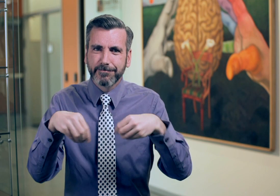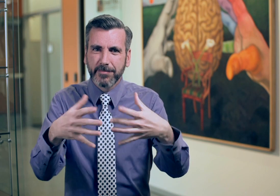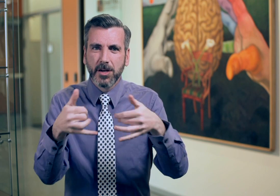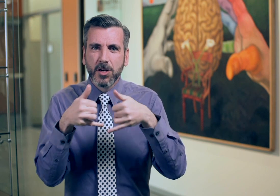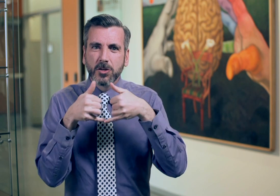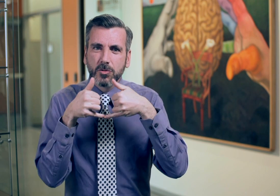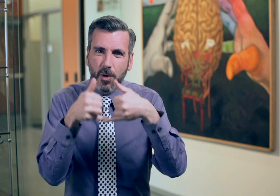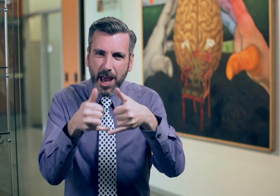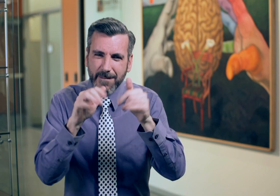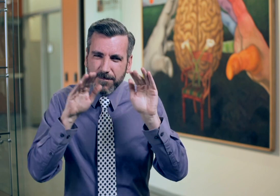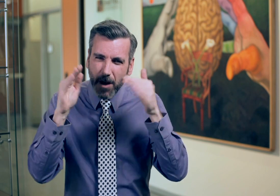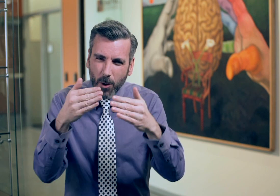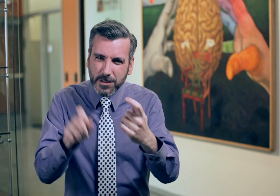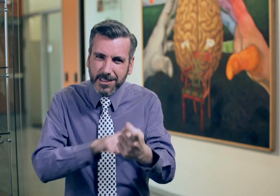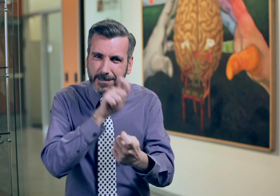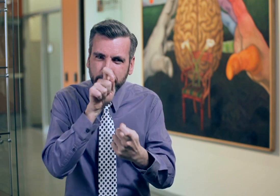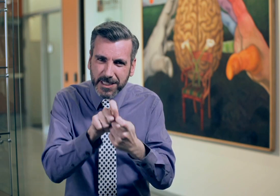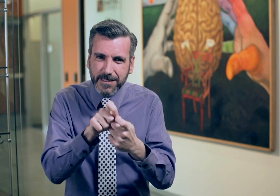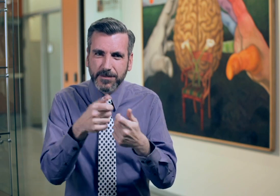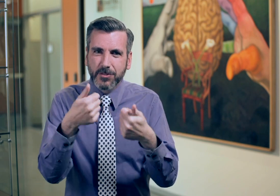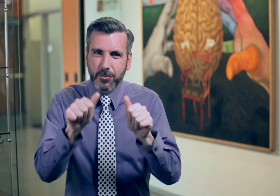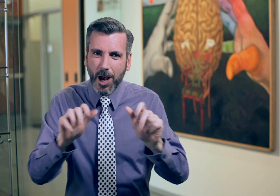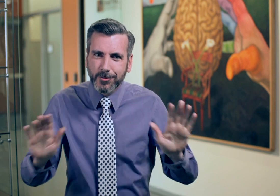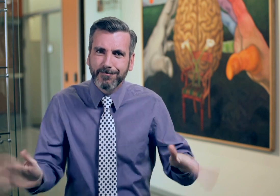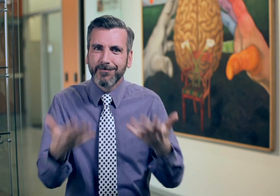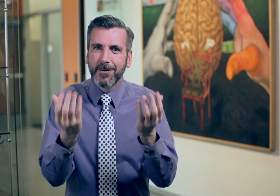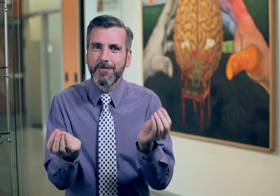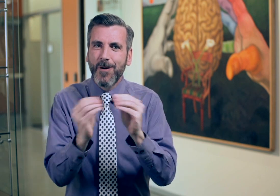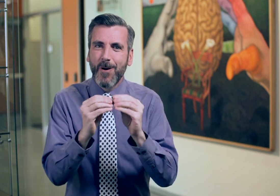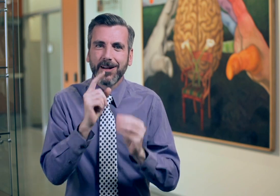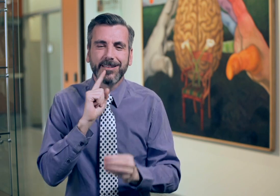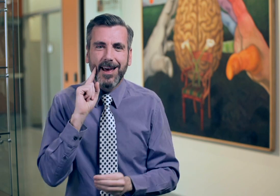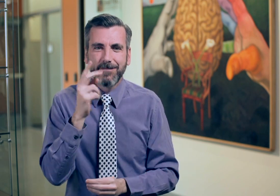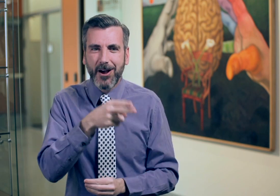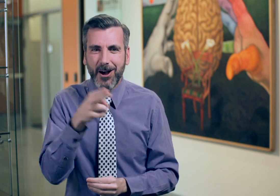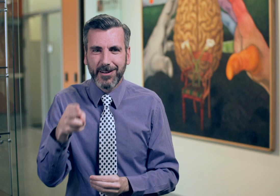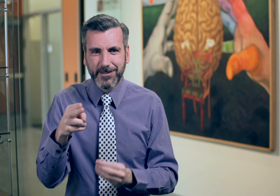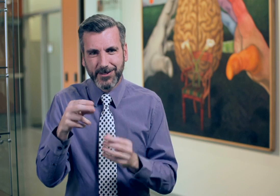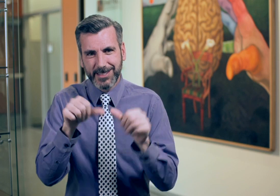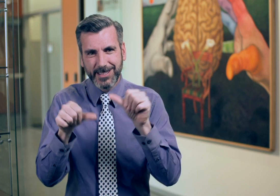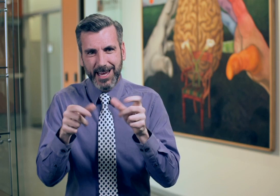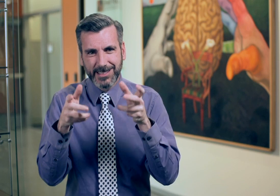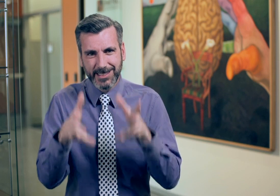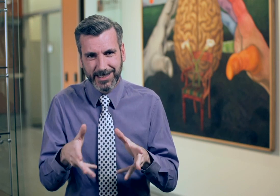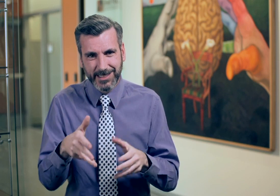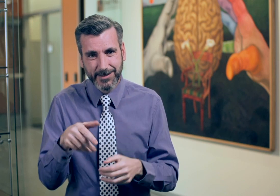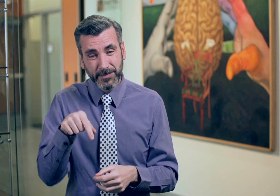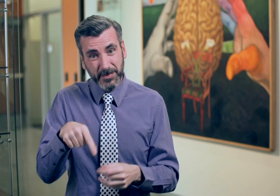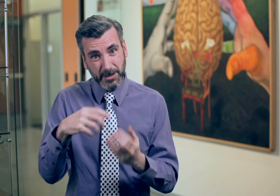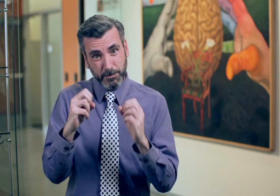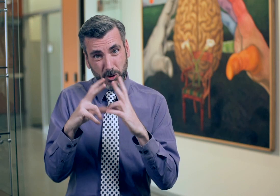awarded us grant funding with a specific focus – to foster more Deaf and Hard of Hearing scientists.